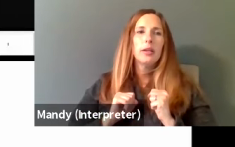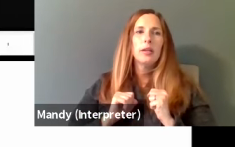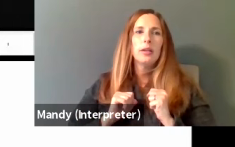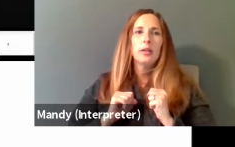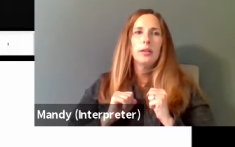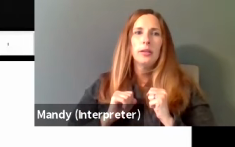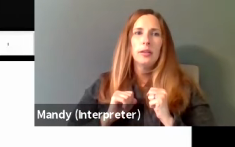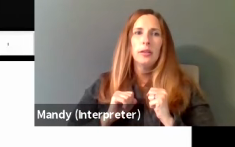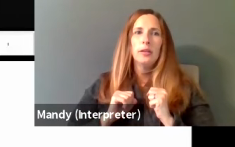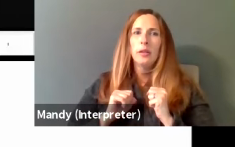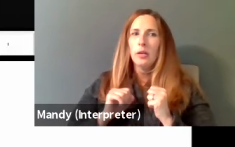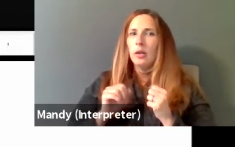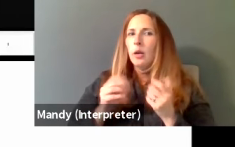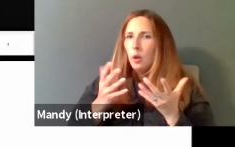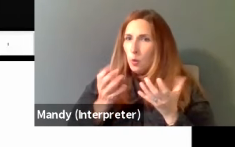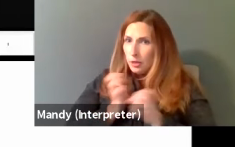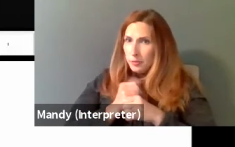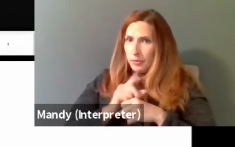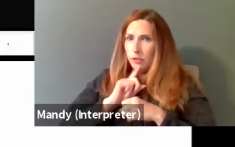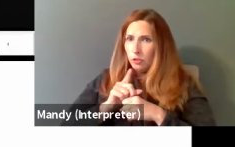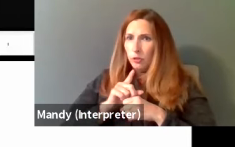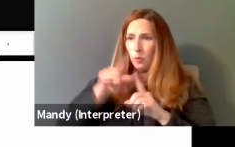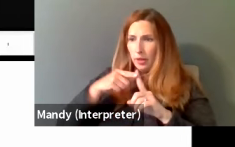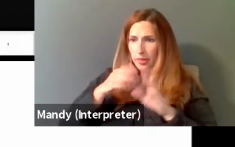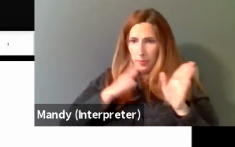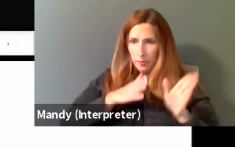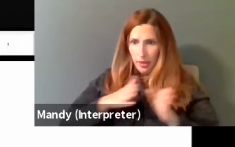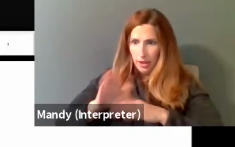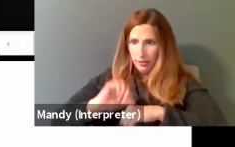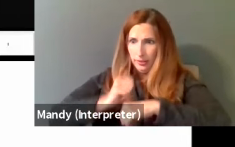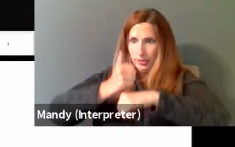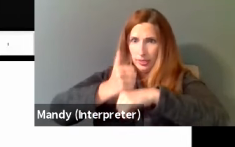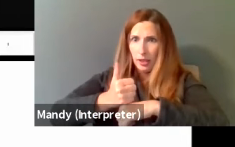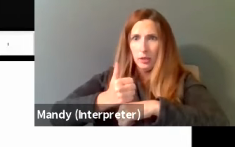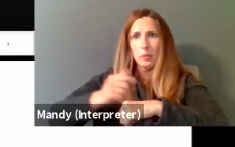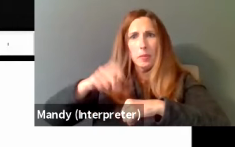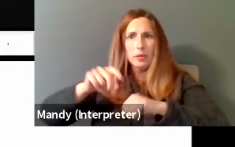of your plan is being monitored, much like you would, If you got a grant and you wanted to make sure